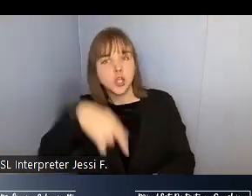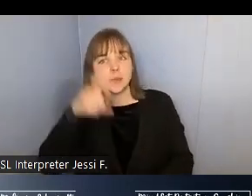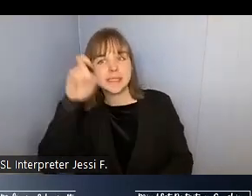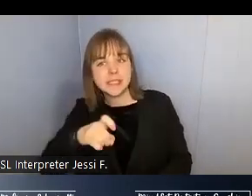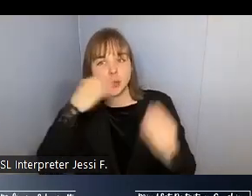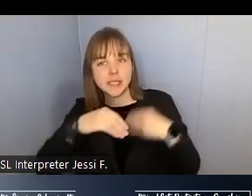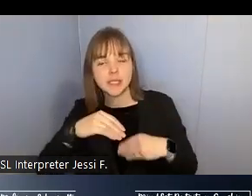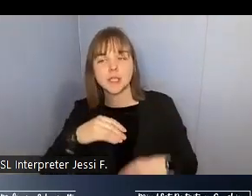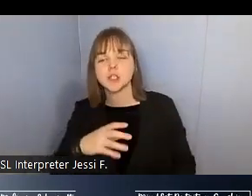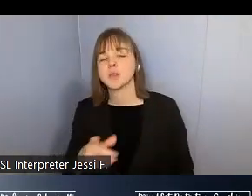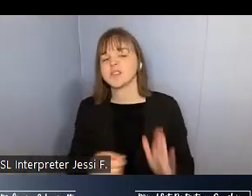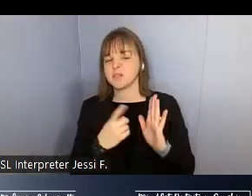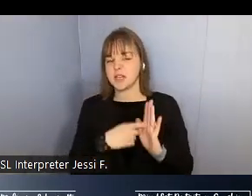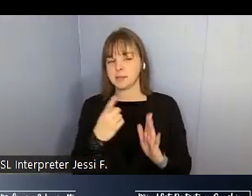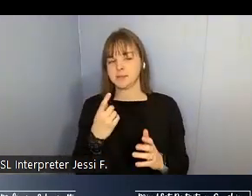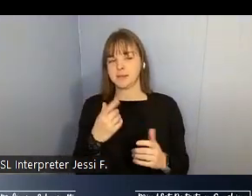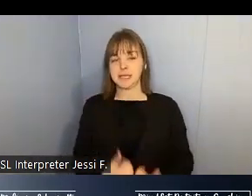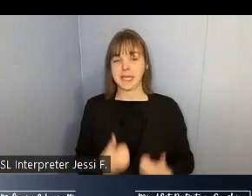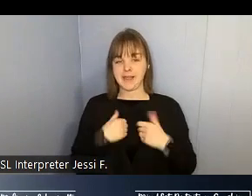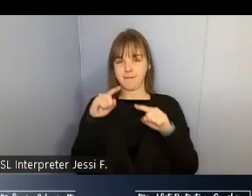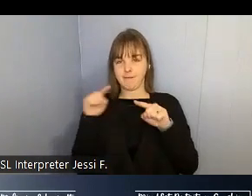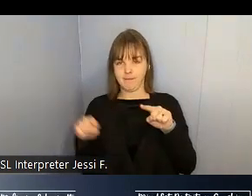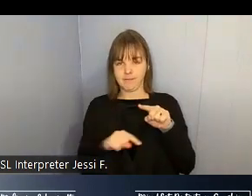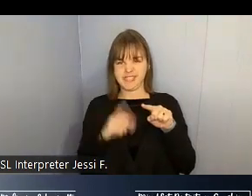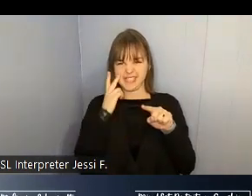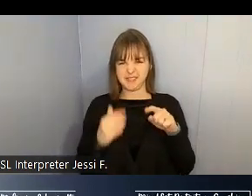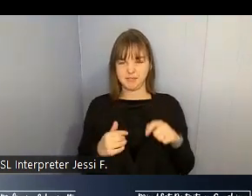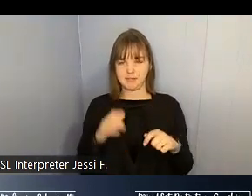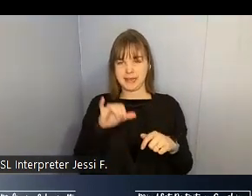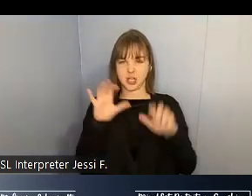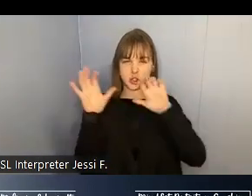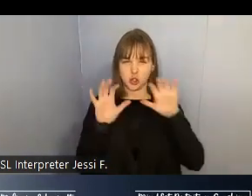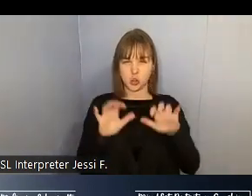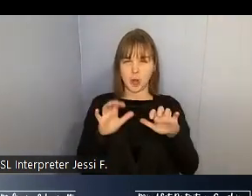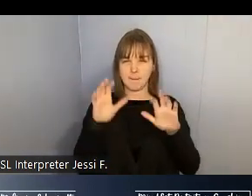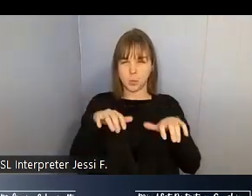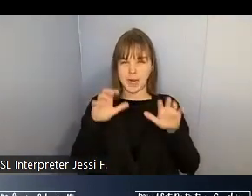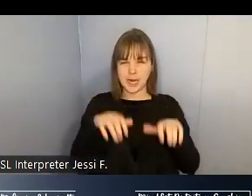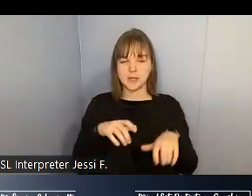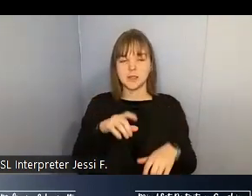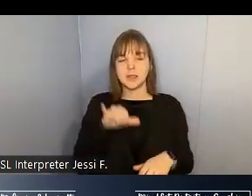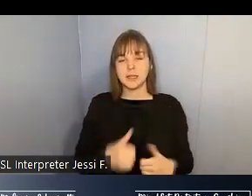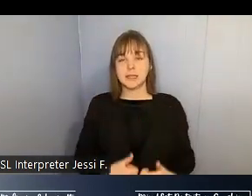in the family, or something really hard, but your diet isn't flexible enough to accommodate life.